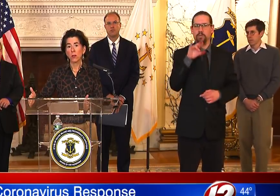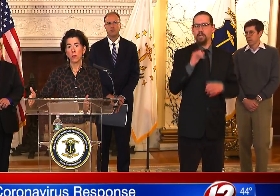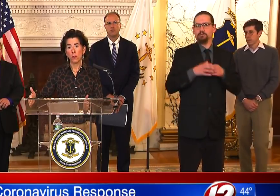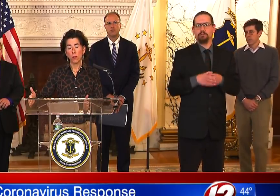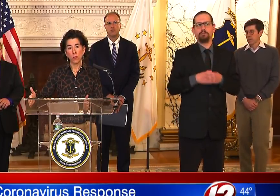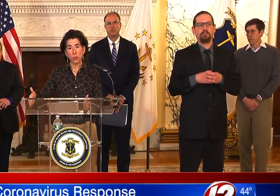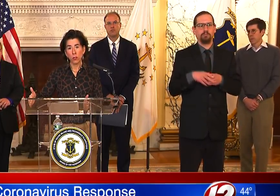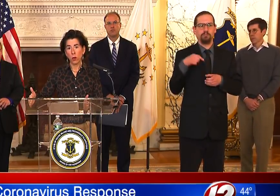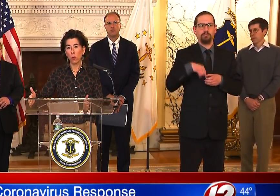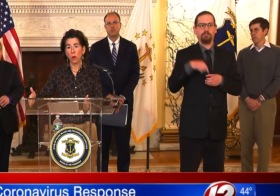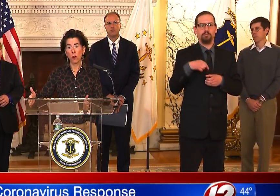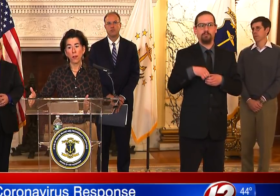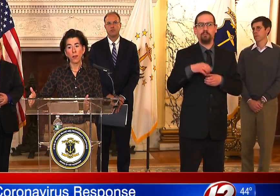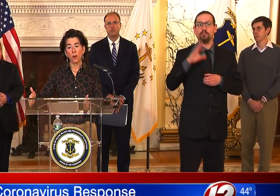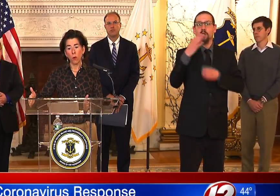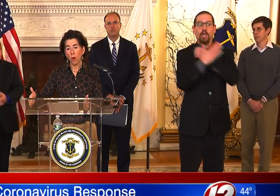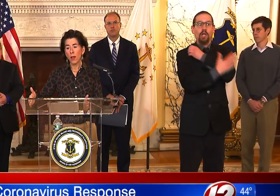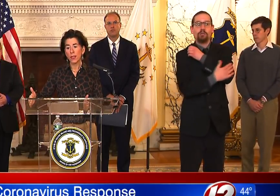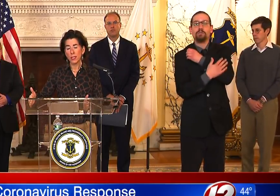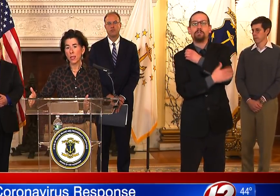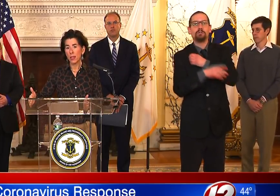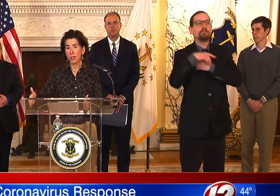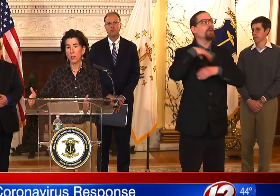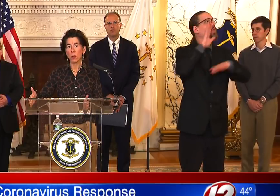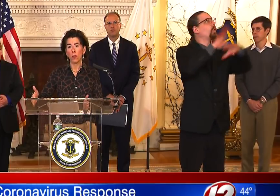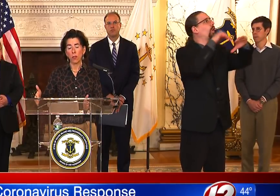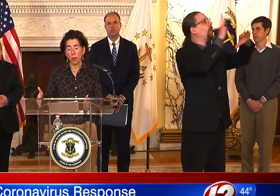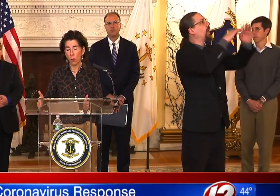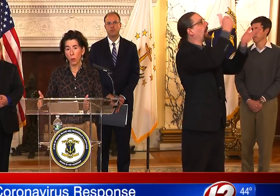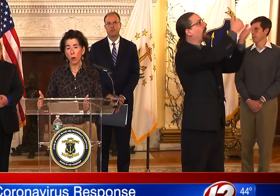ESSENTIALLY ON OUR OWN. YOU DO NOT SEE THAT HAPPENING IN OTHER COUNTRIES.